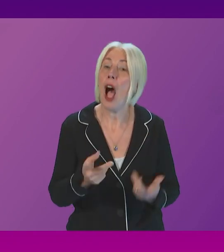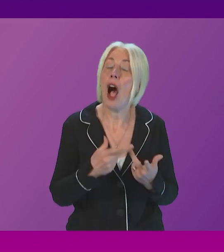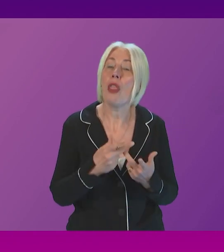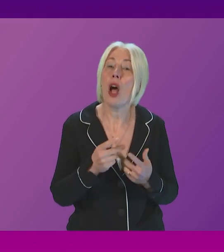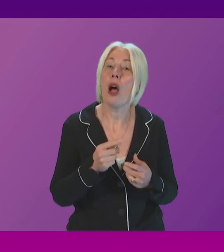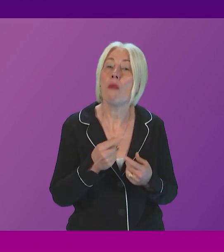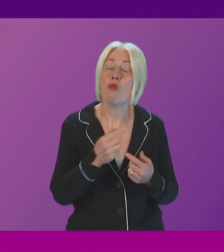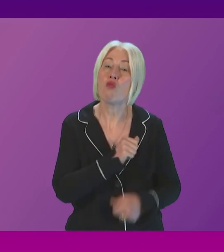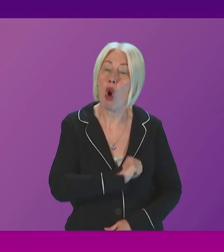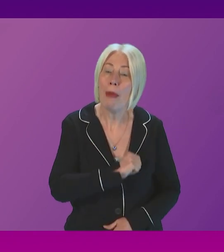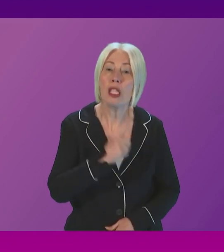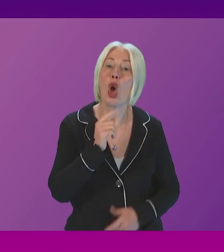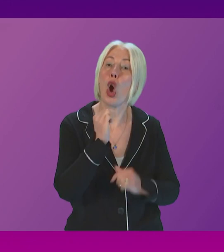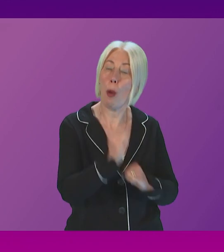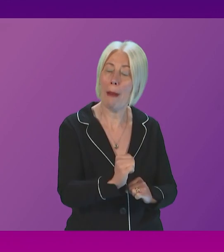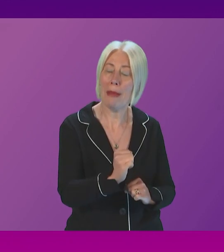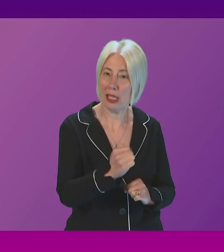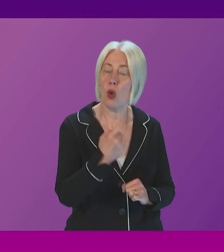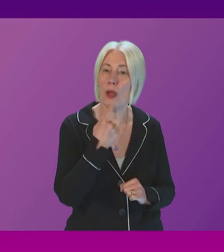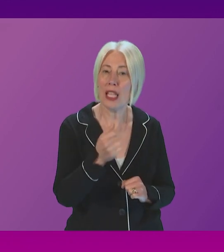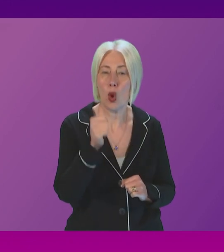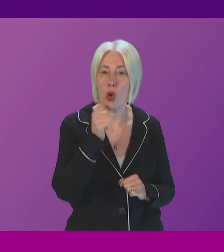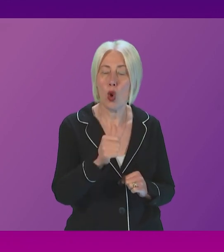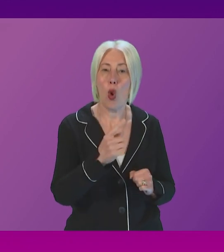We have made another promise and commitment. We know that, often, it is the Lochboisdale service